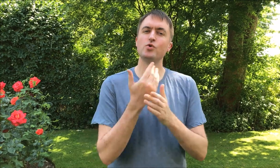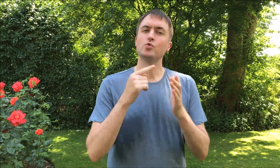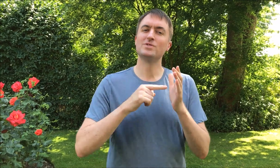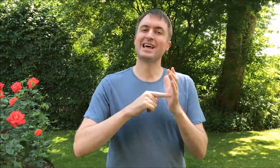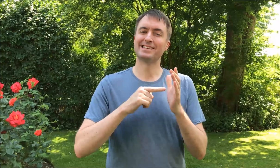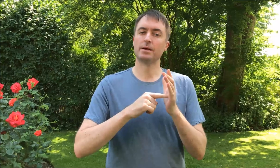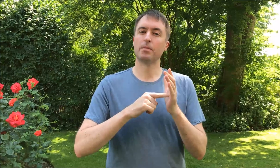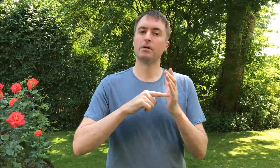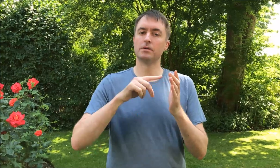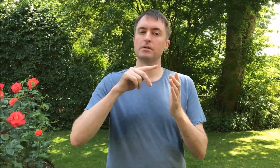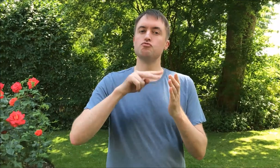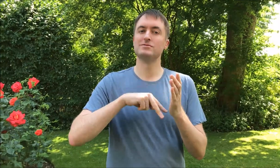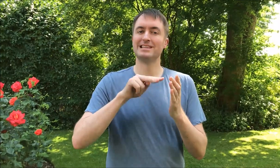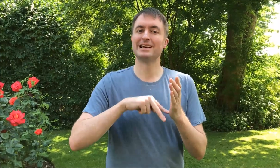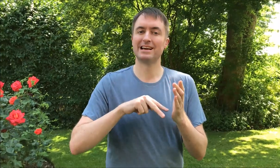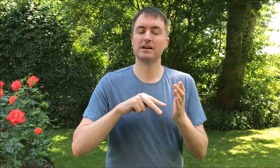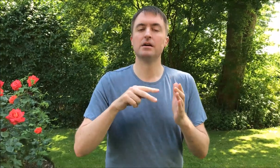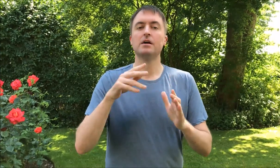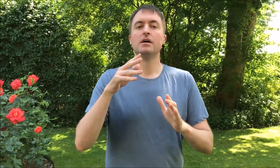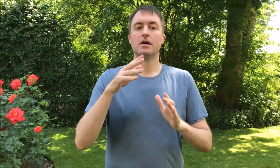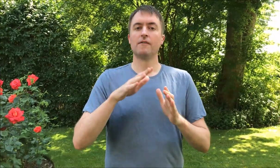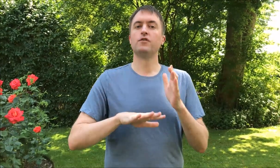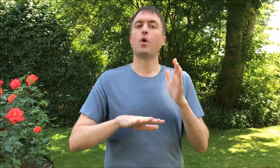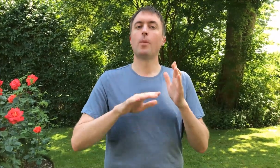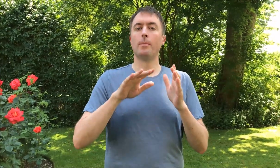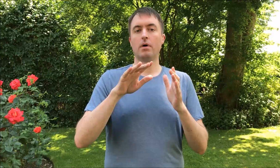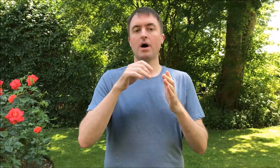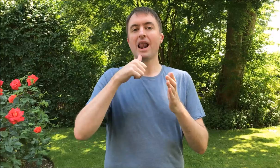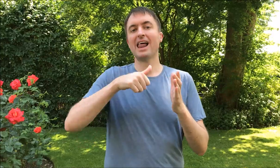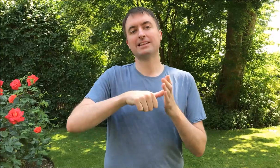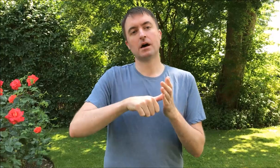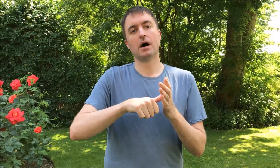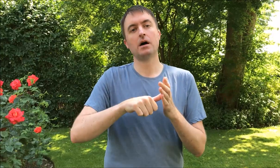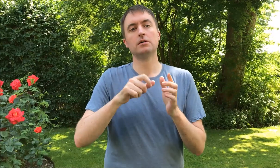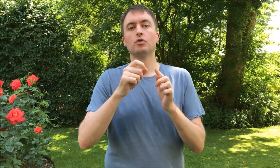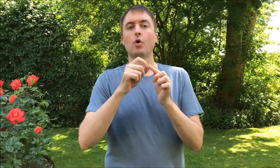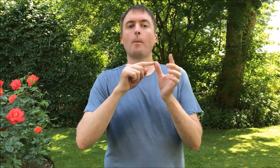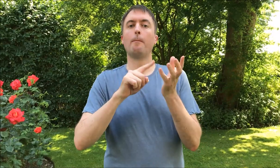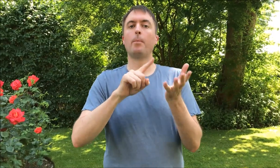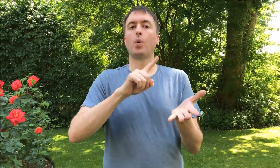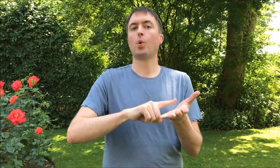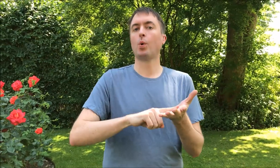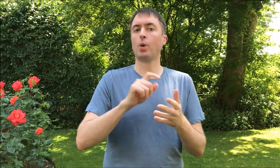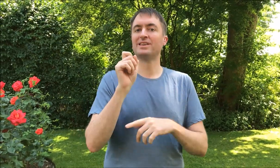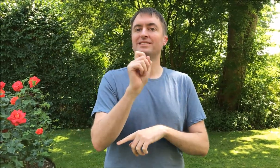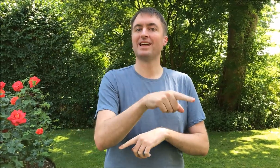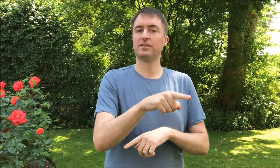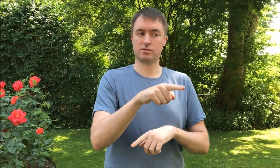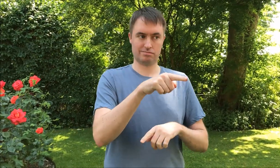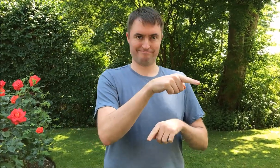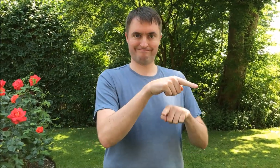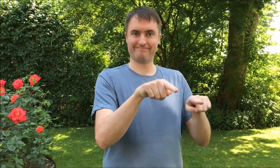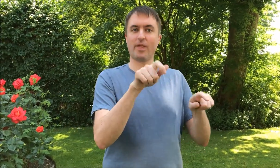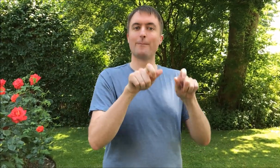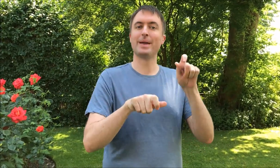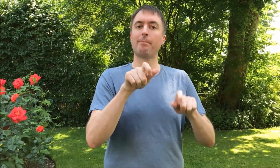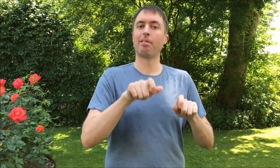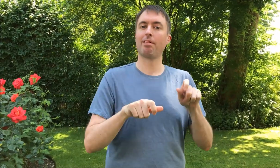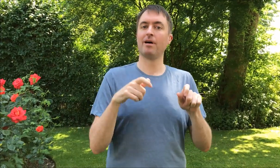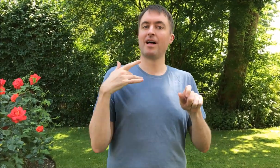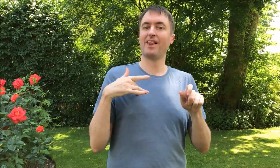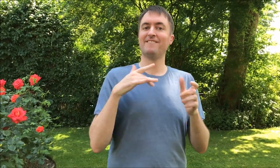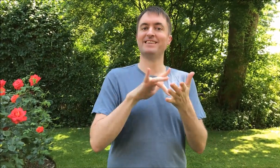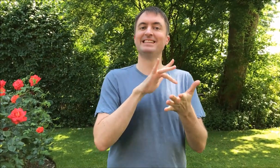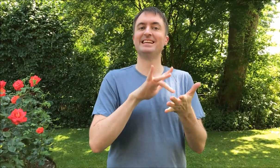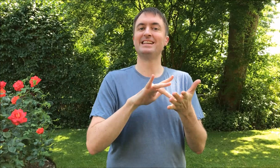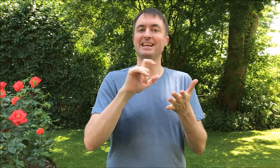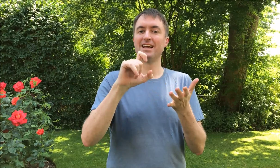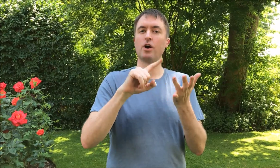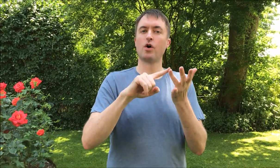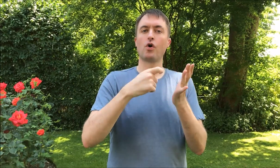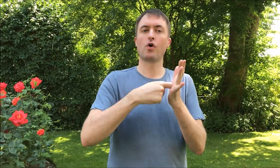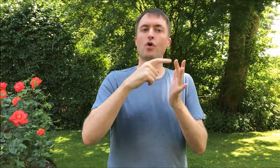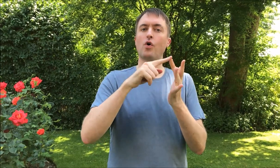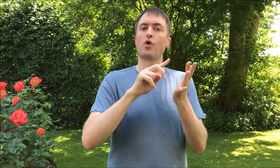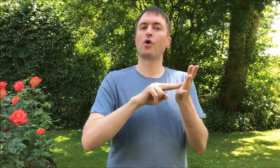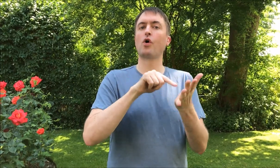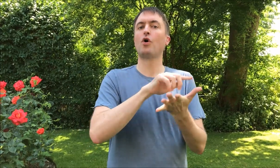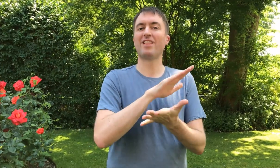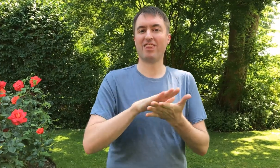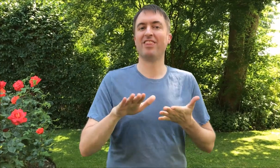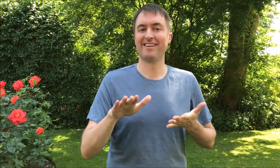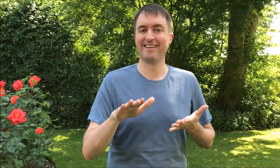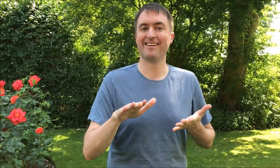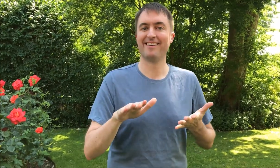Our New Testament reading is from a letter that Paul sent to the people in the city of Corinth,